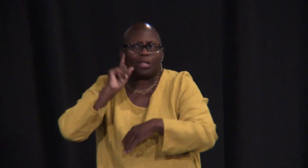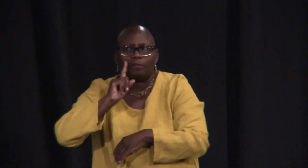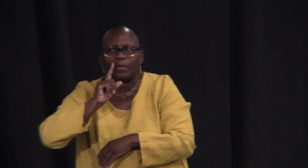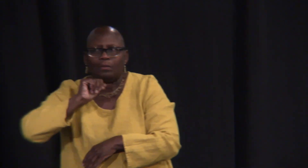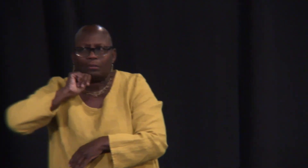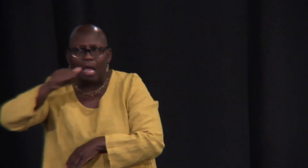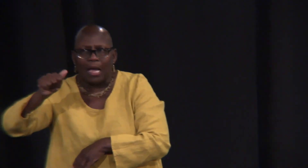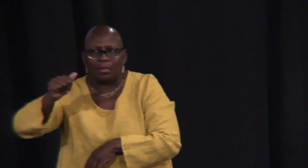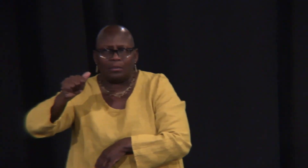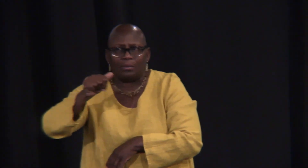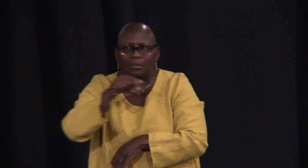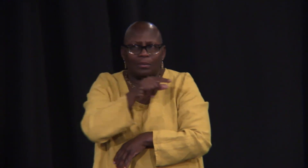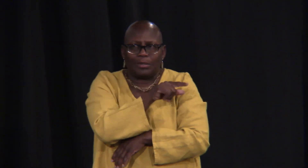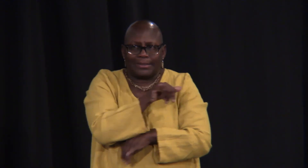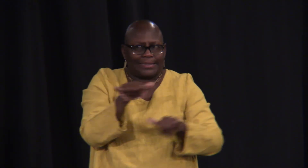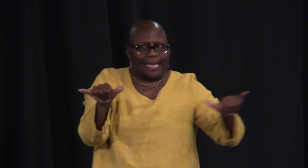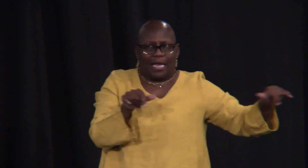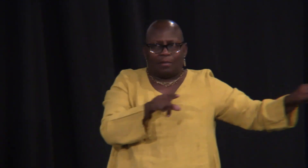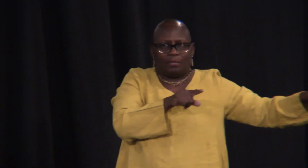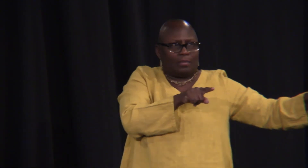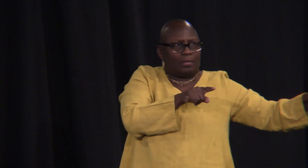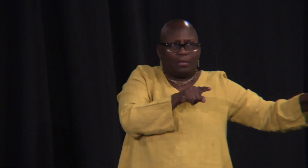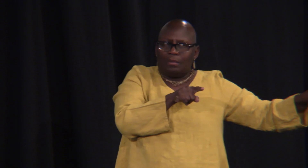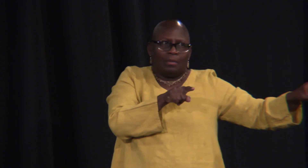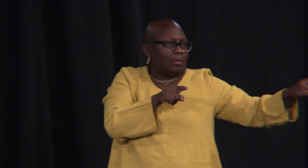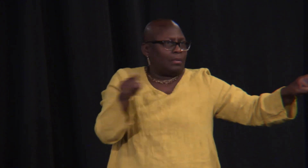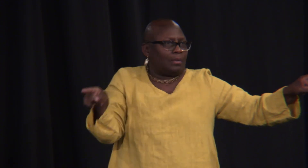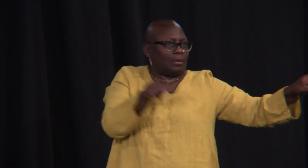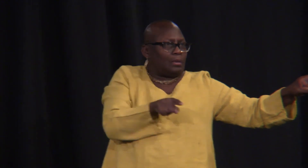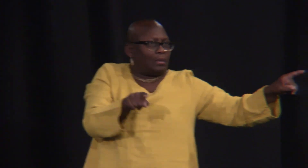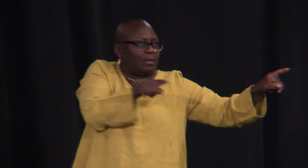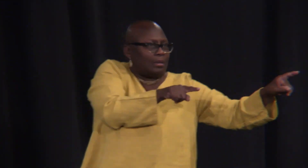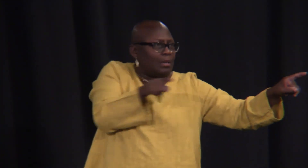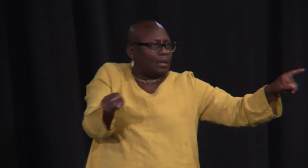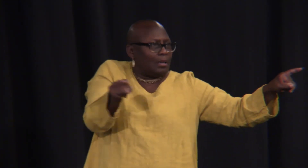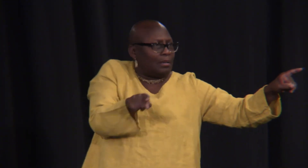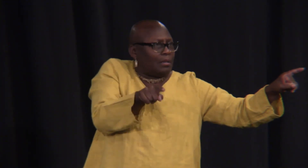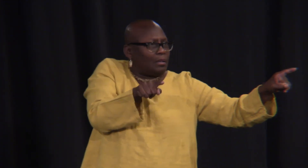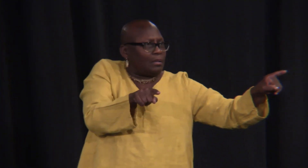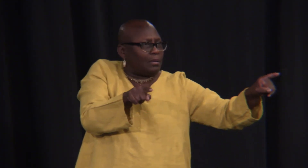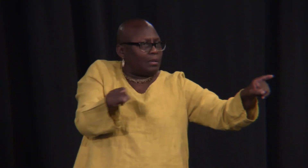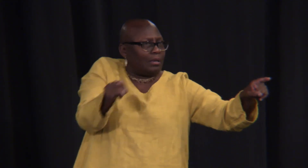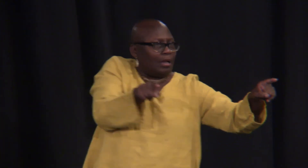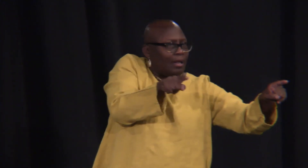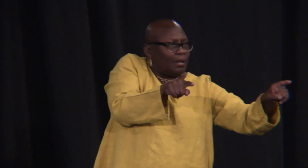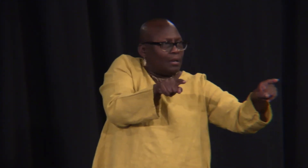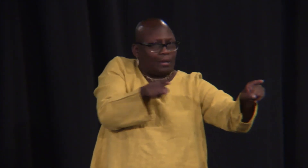This is unlike hearing readers, well most hearing readers, whose eyes tract literally